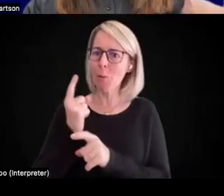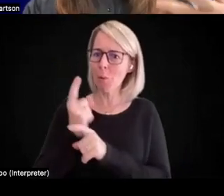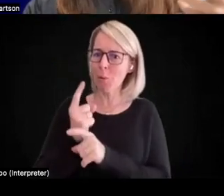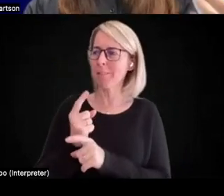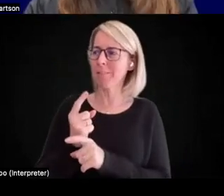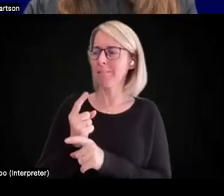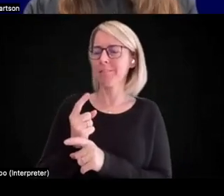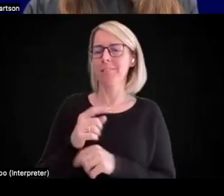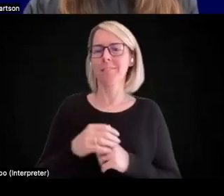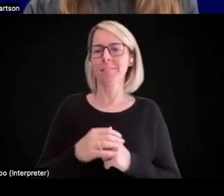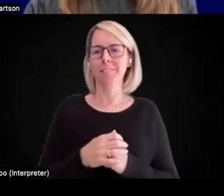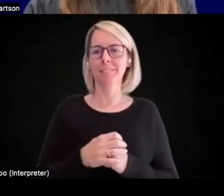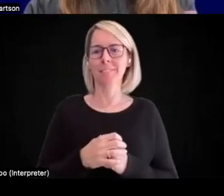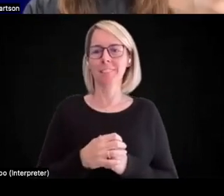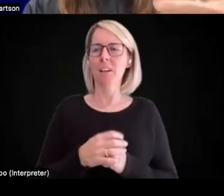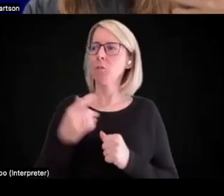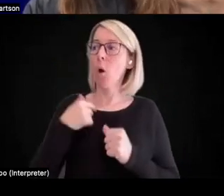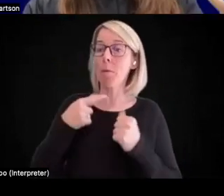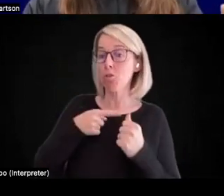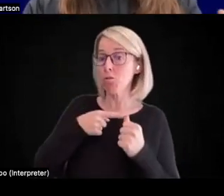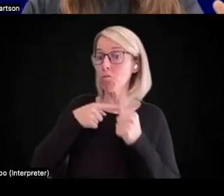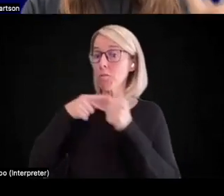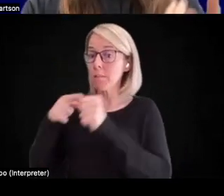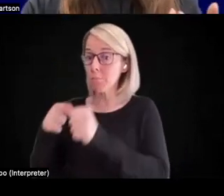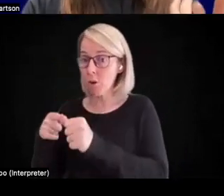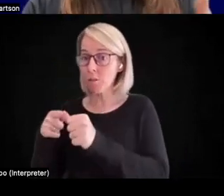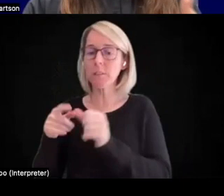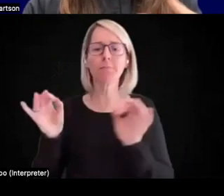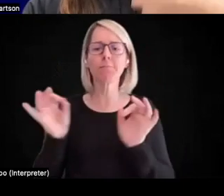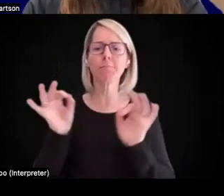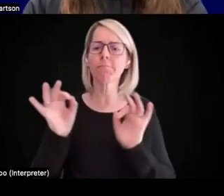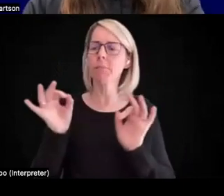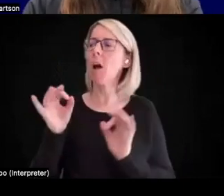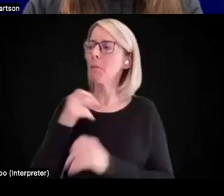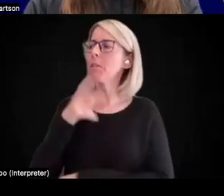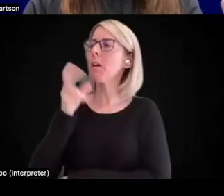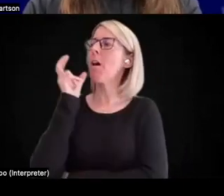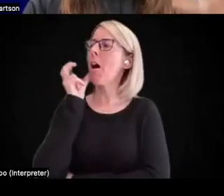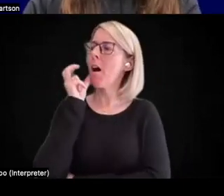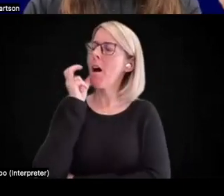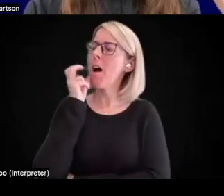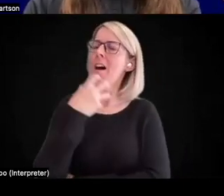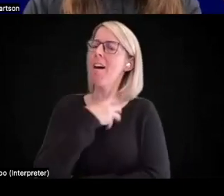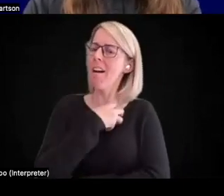not really responding to what they've said, it's receiving it or it's reflecting back that you've